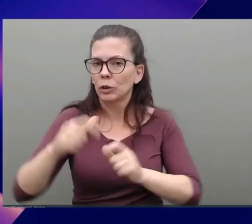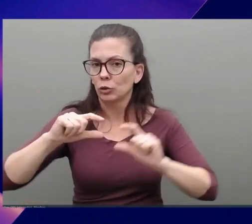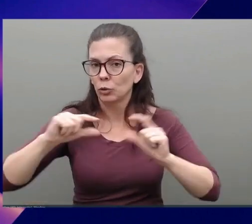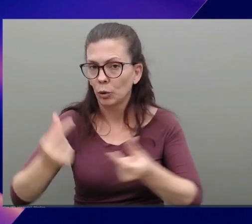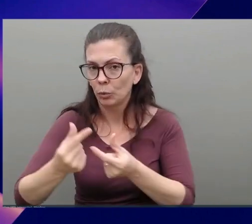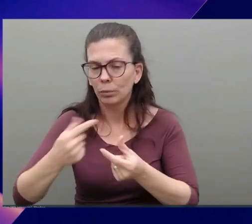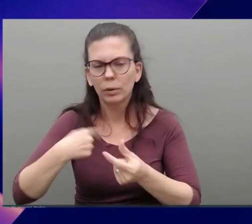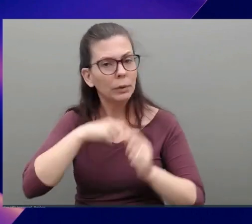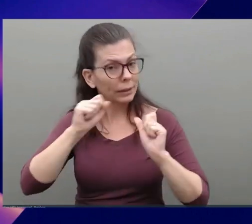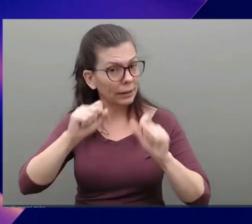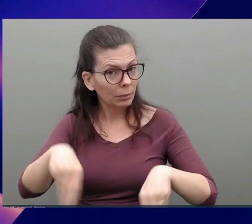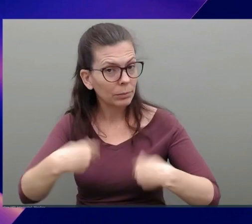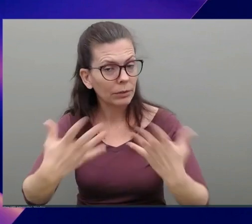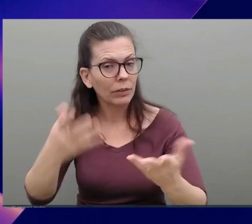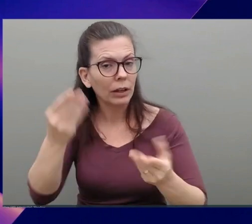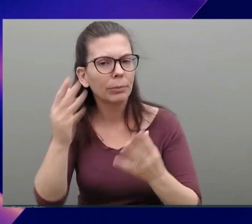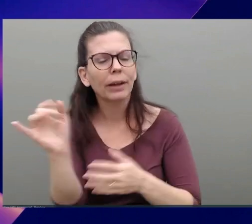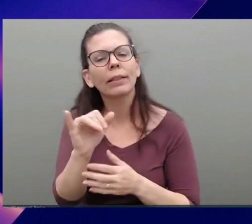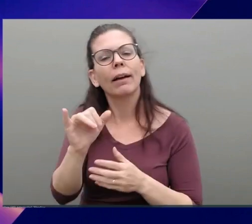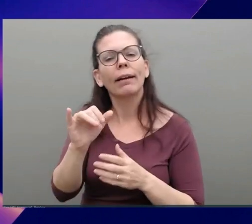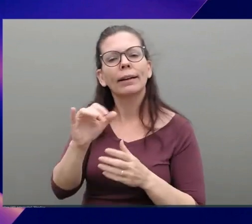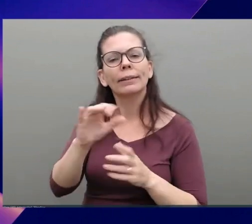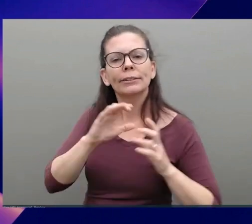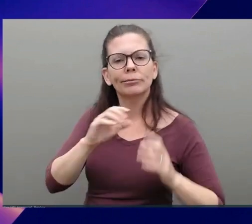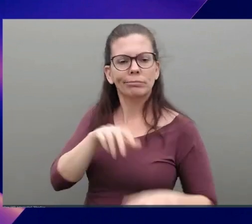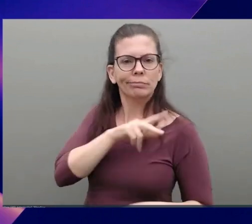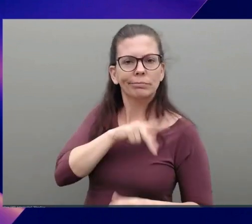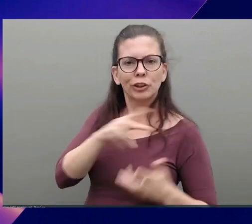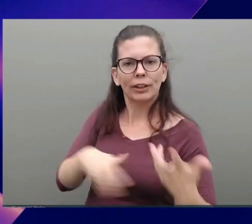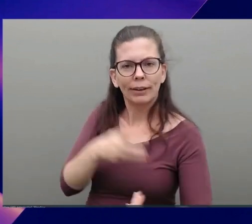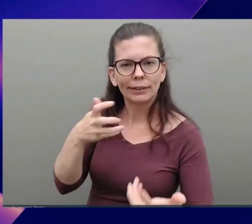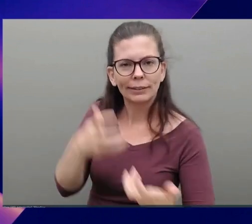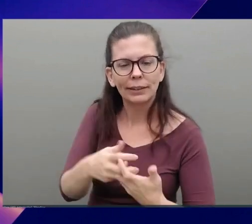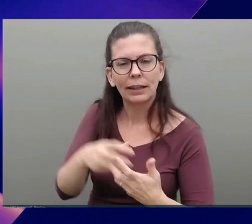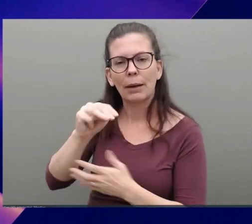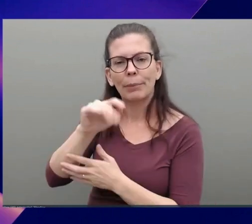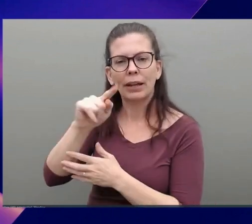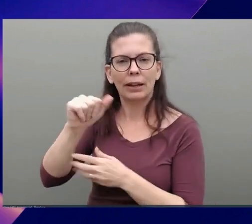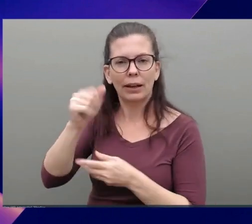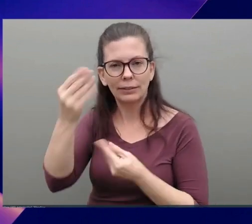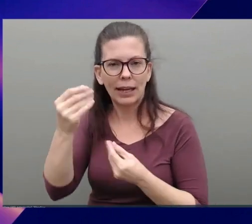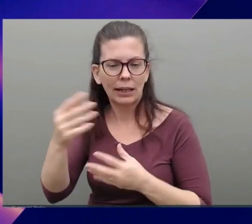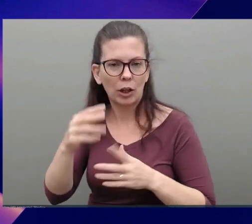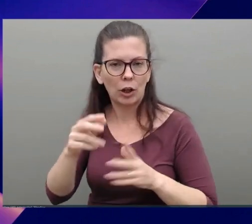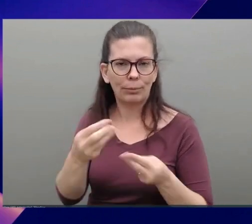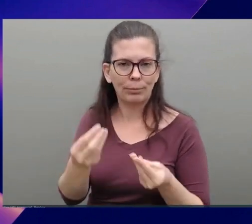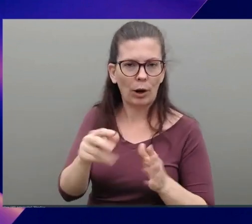such as custom metadata properties. For example, here I'm specifying the model type as a CNN,